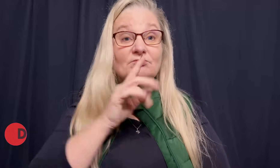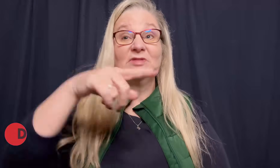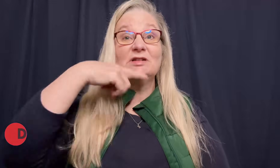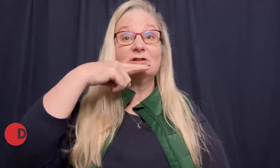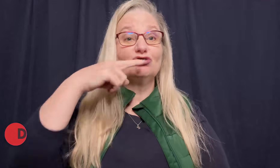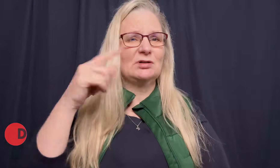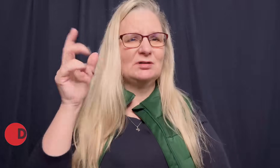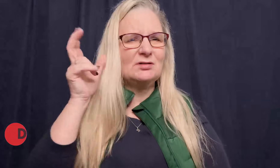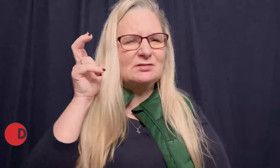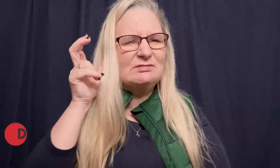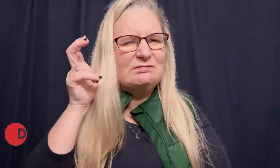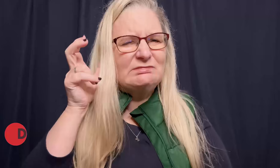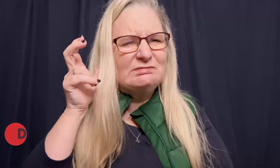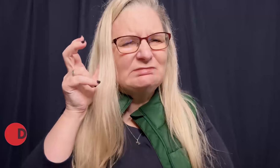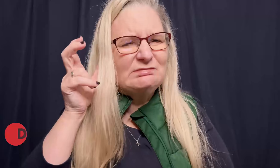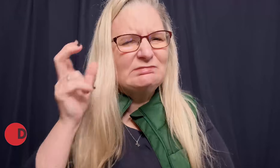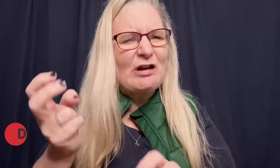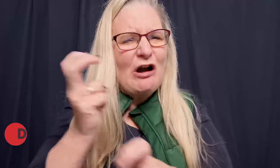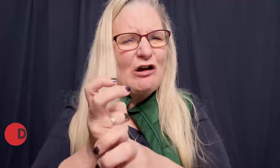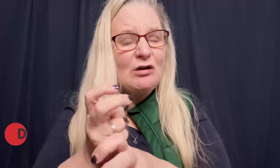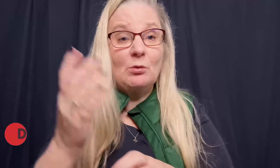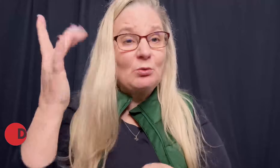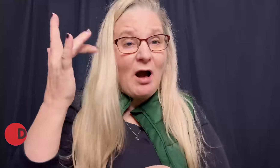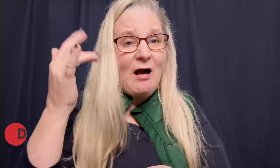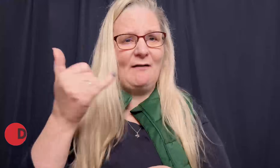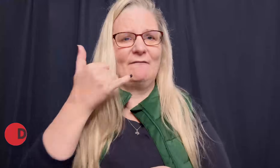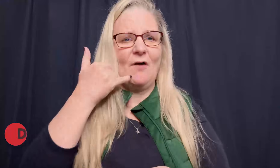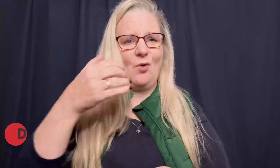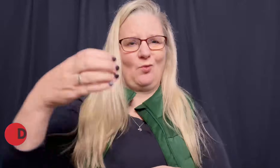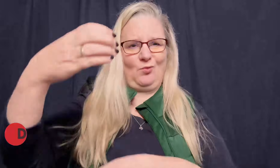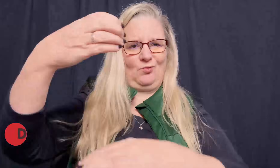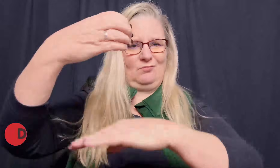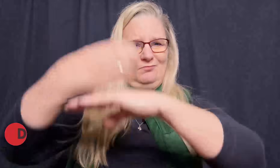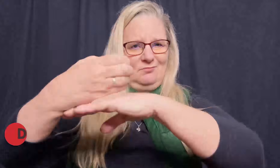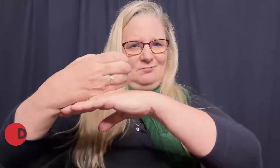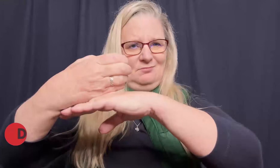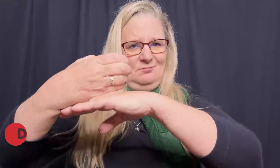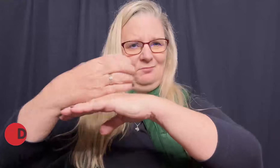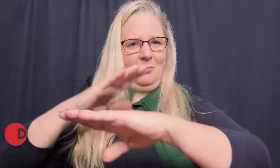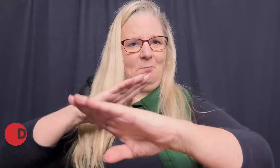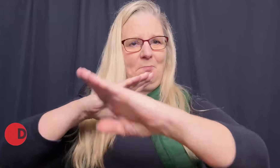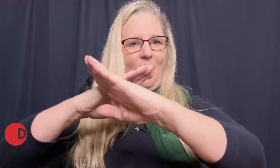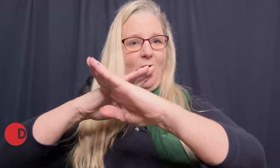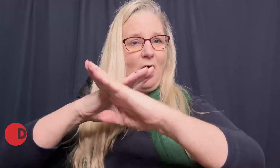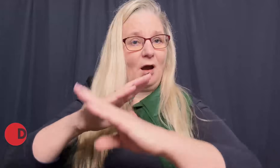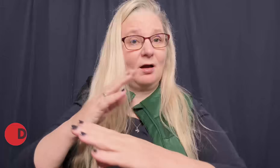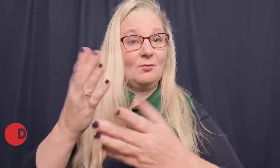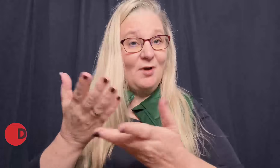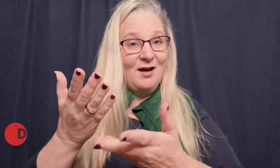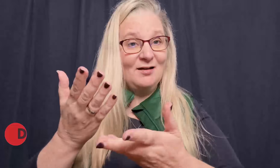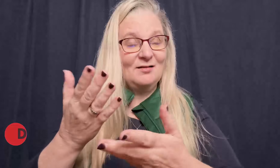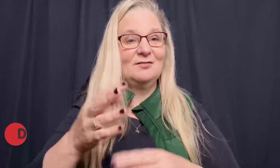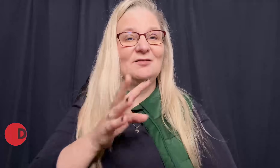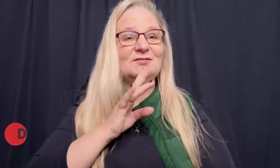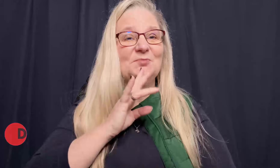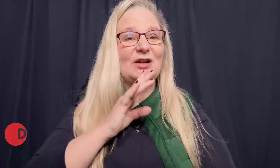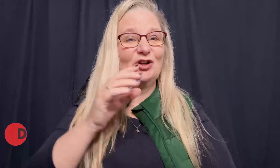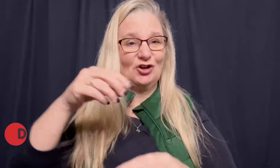but the employee had difficulty hearing because the speaker is